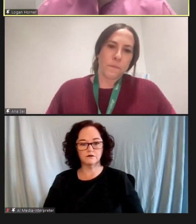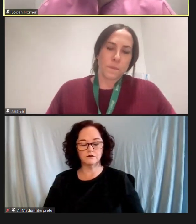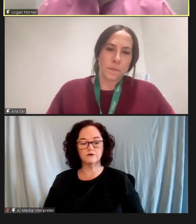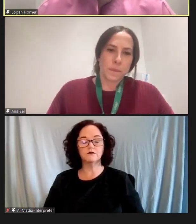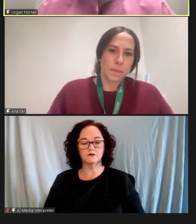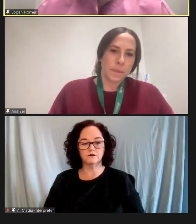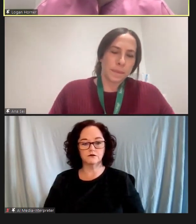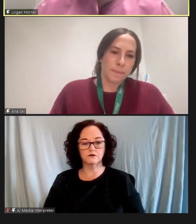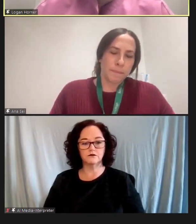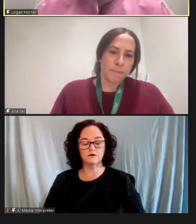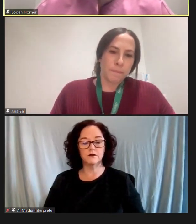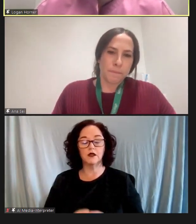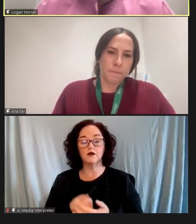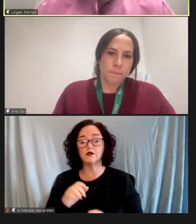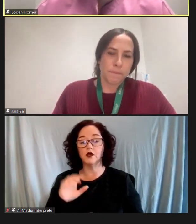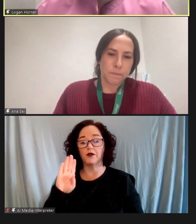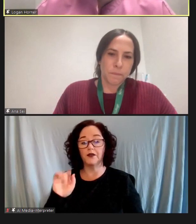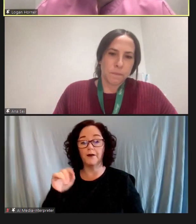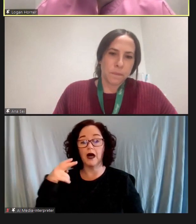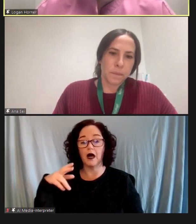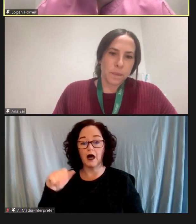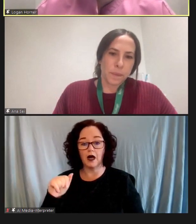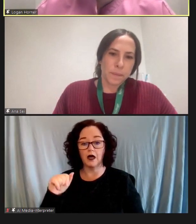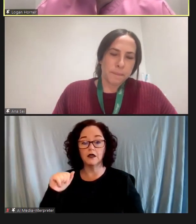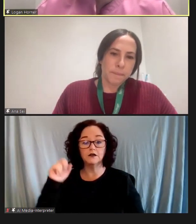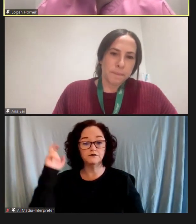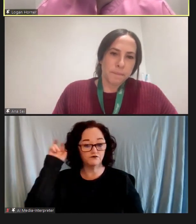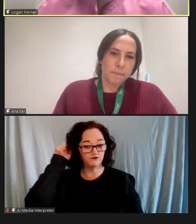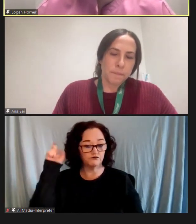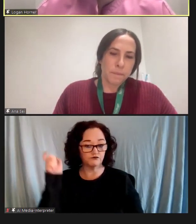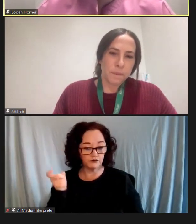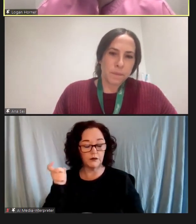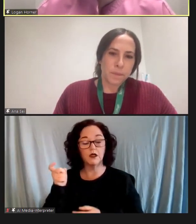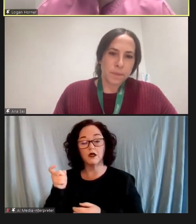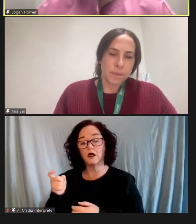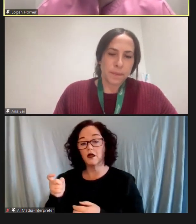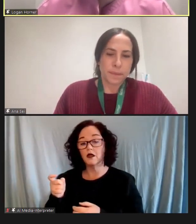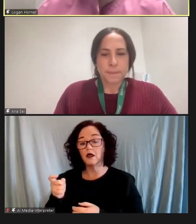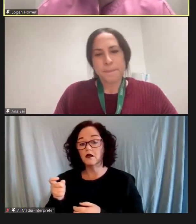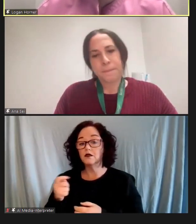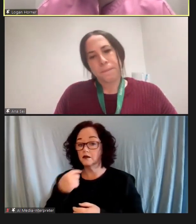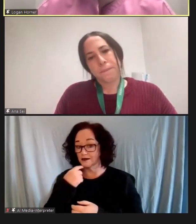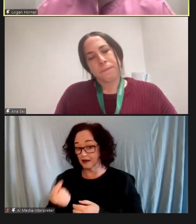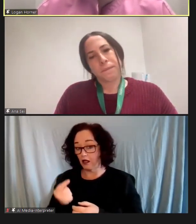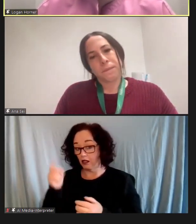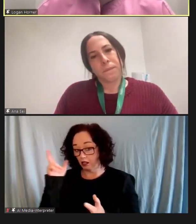child's Baja and we would have them